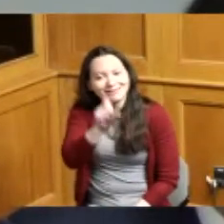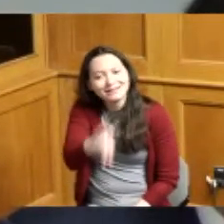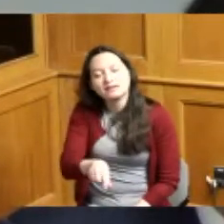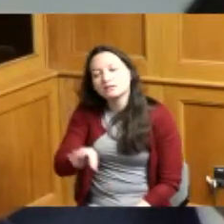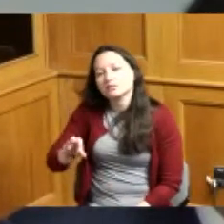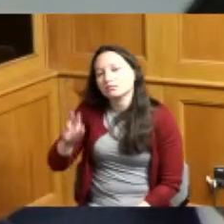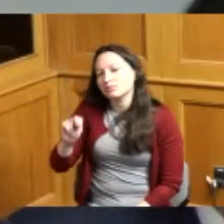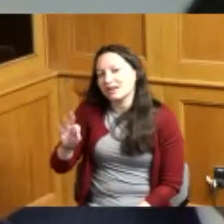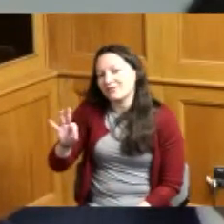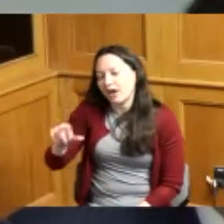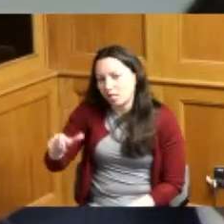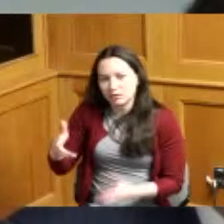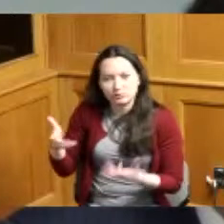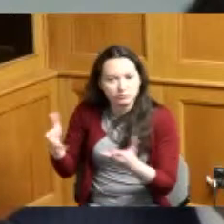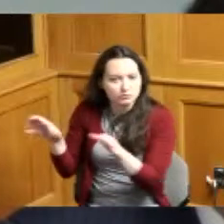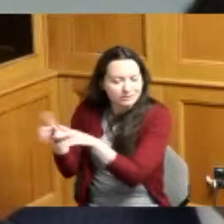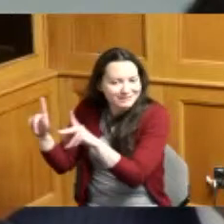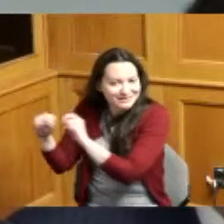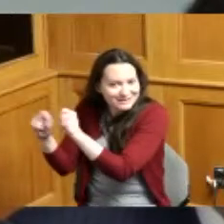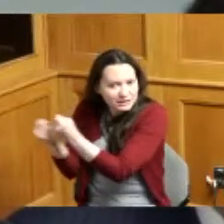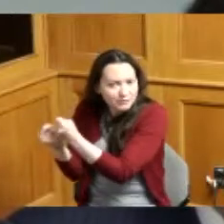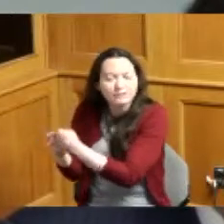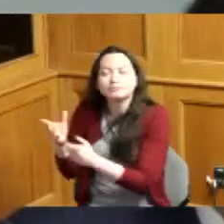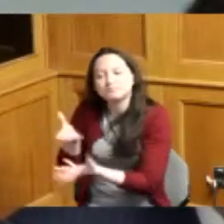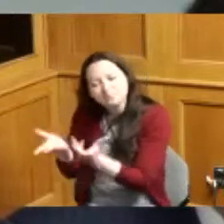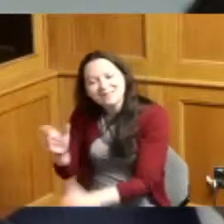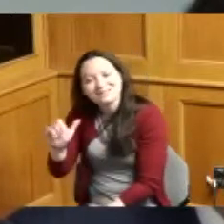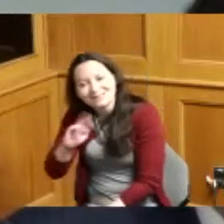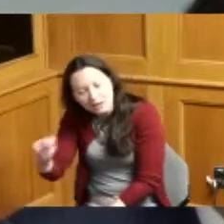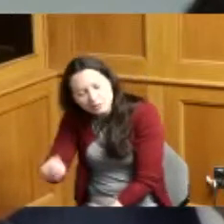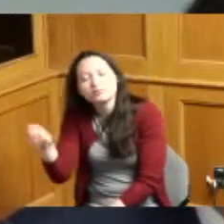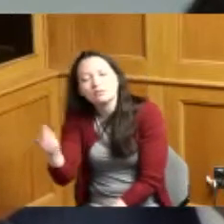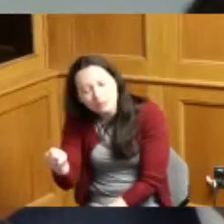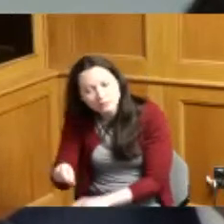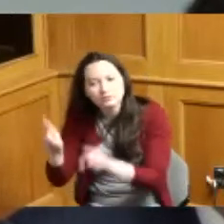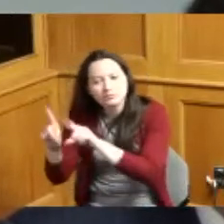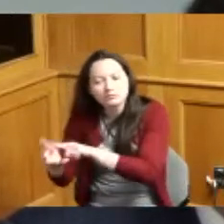franchises they're not only dealing with this in Cincinnati but they're dealing this with this in